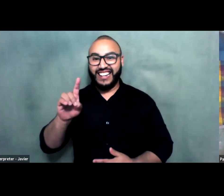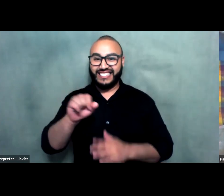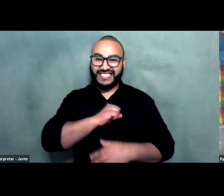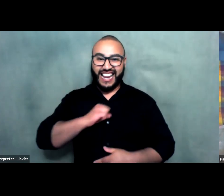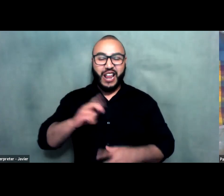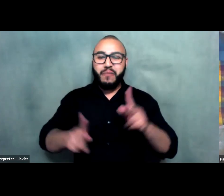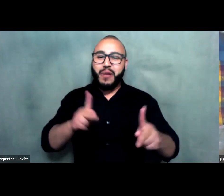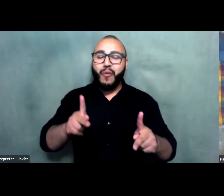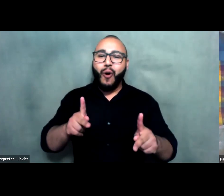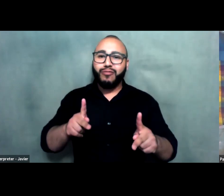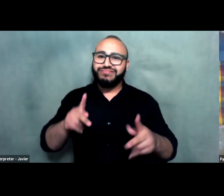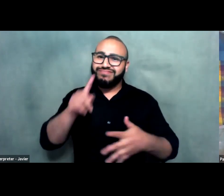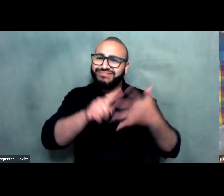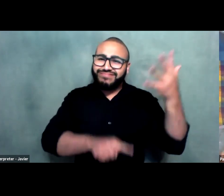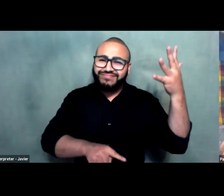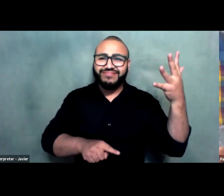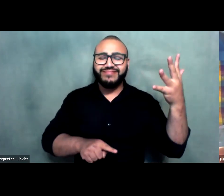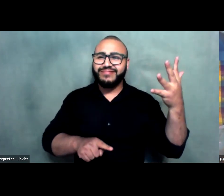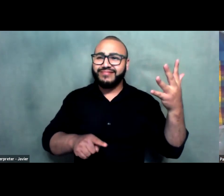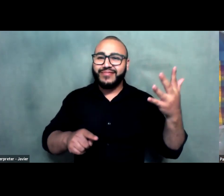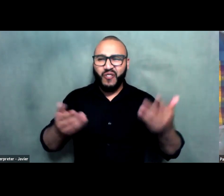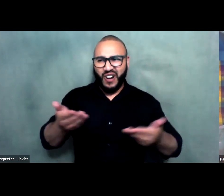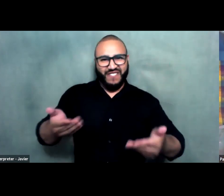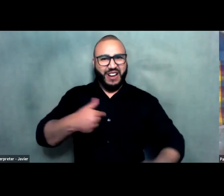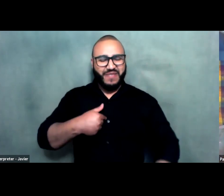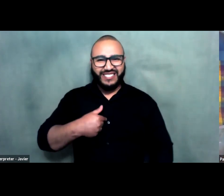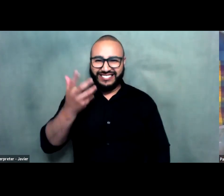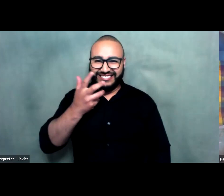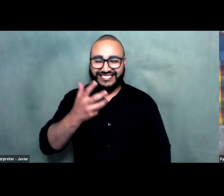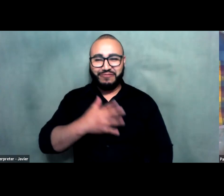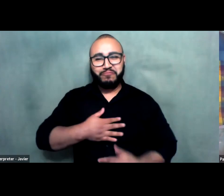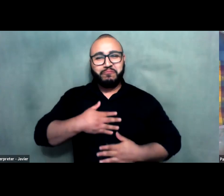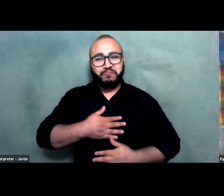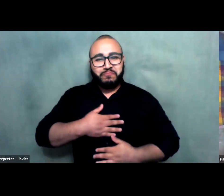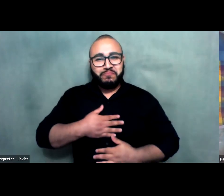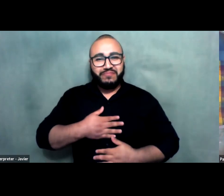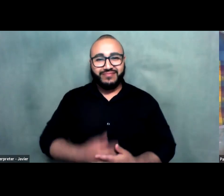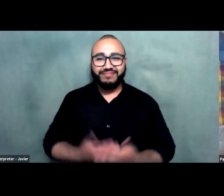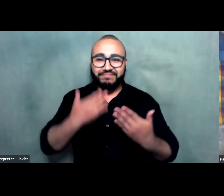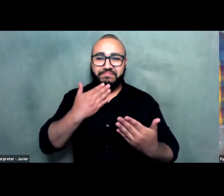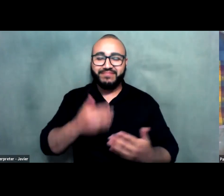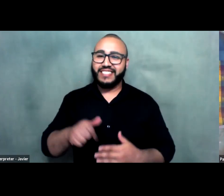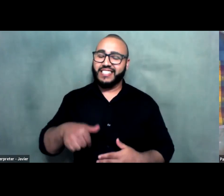folks for for inviting me, I really appreciate it. I think this is a great idea.